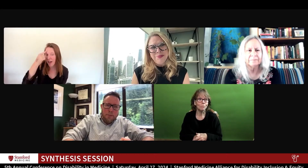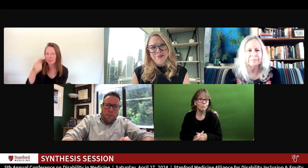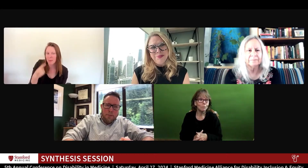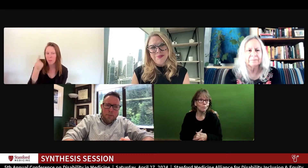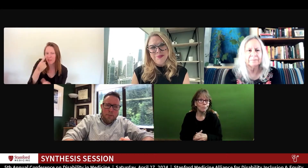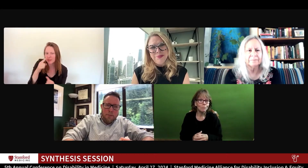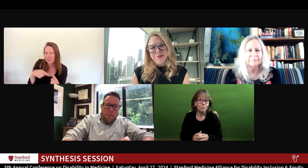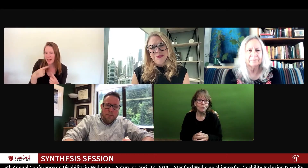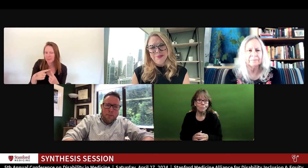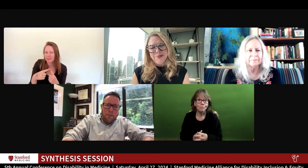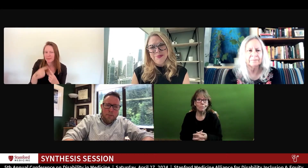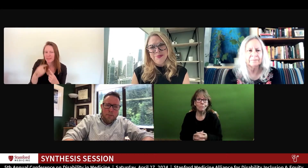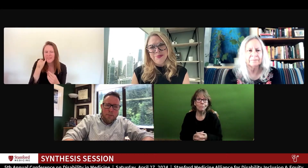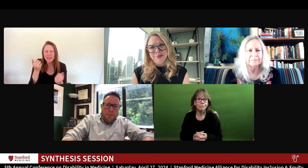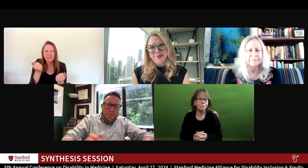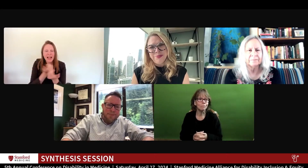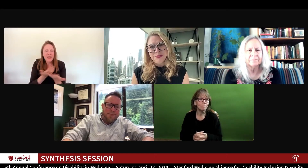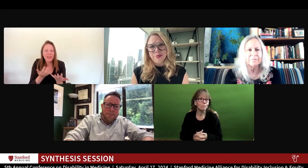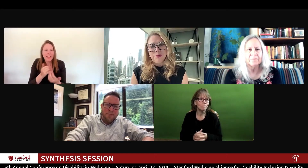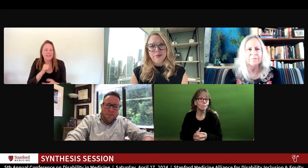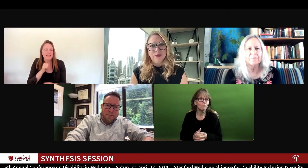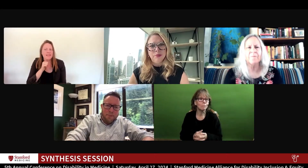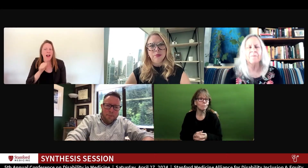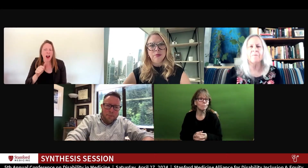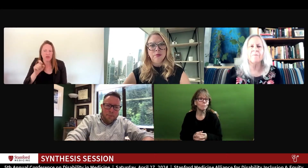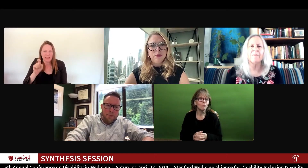Alina Engelman: Any other thoughts that might come to mind? What about if there might